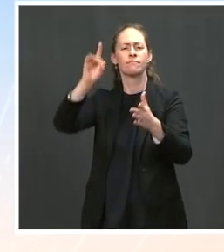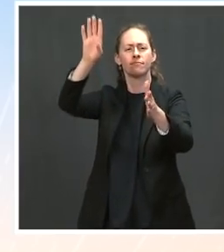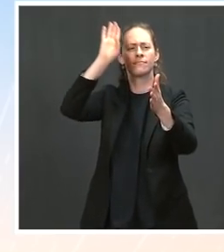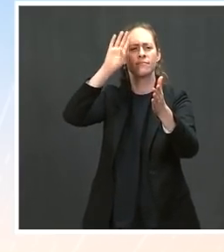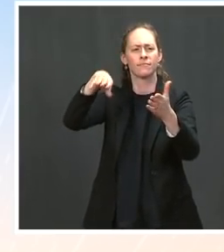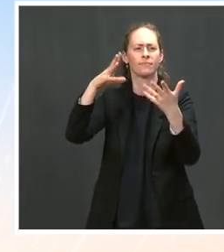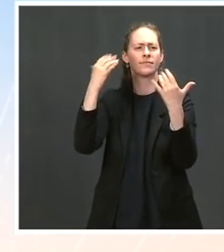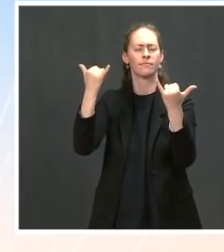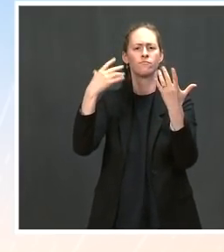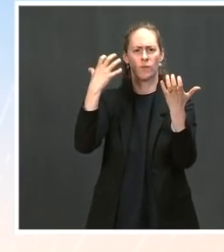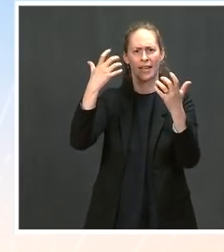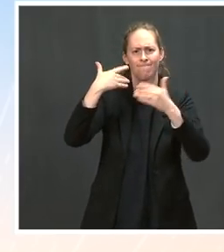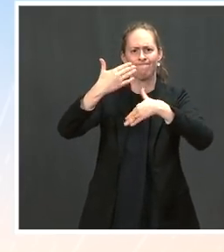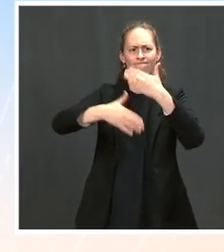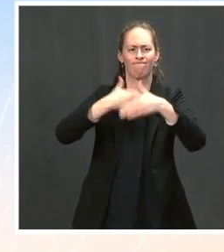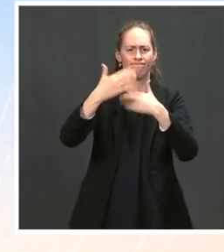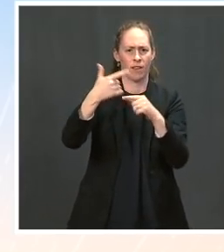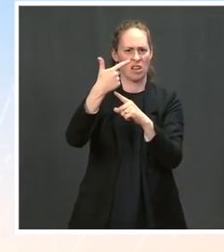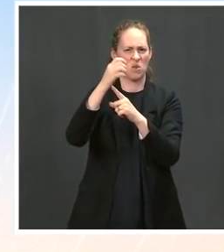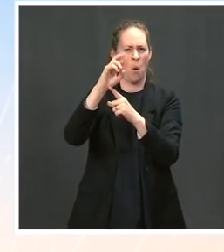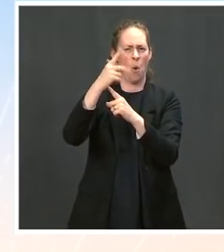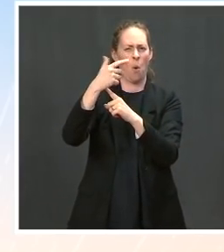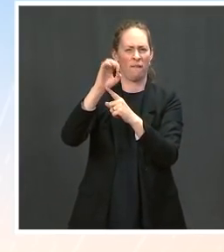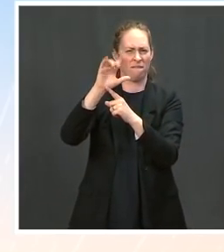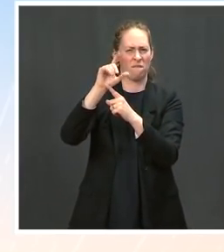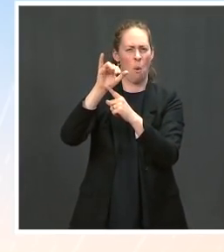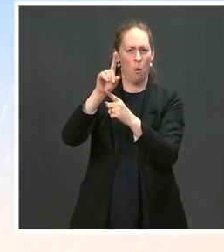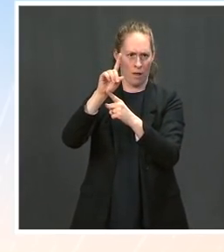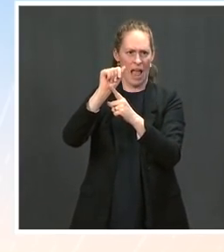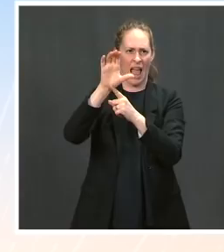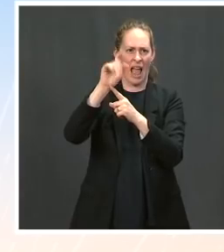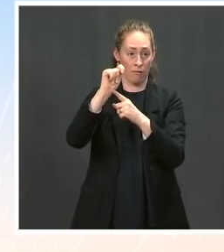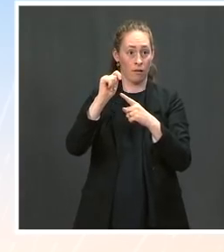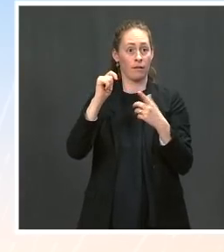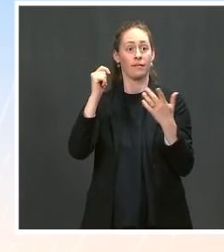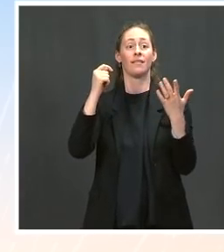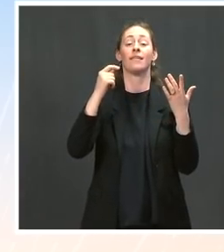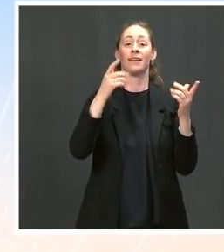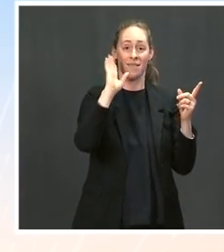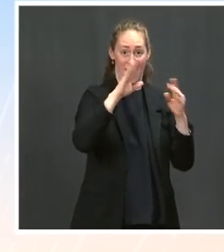Ms. Psaki: Mm-hmm. The Press: It's passed through the House. Where does that stand? And will the President move